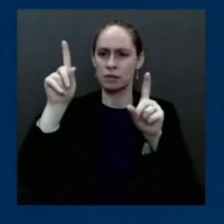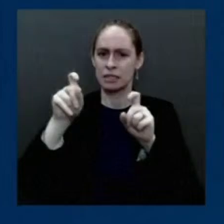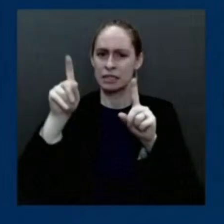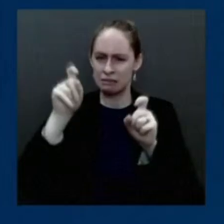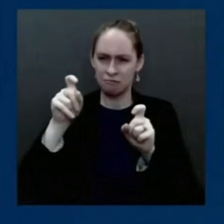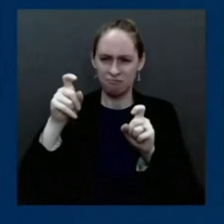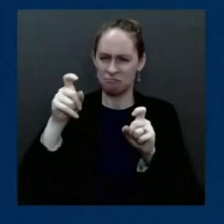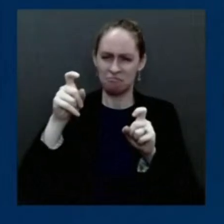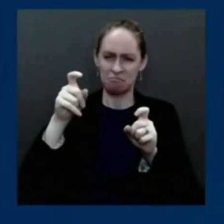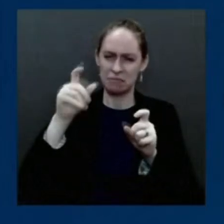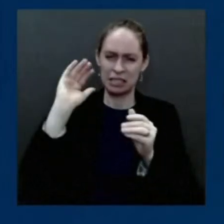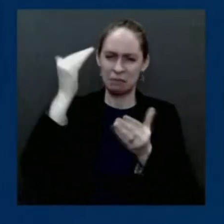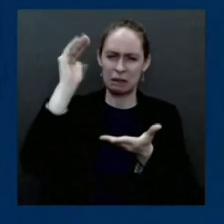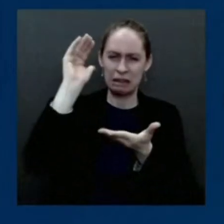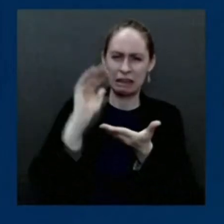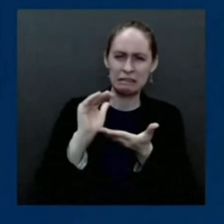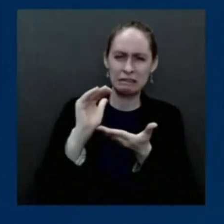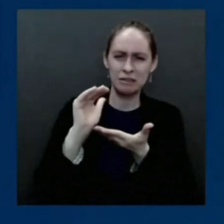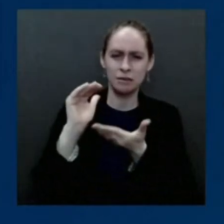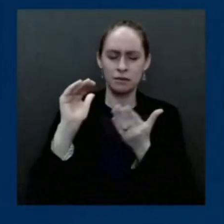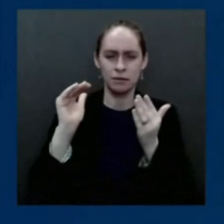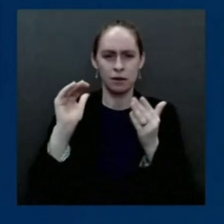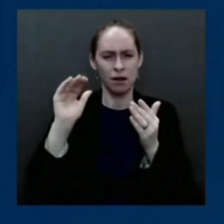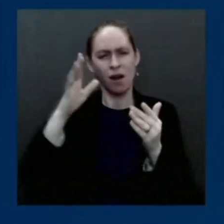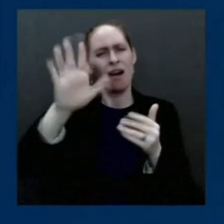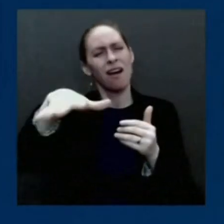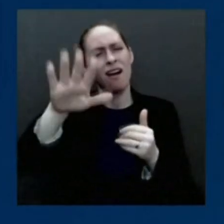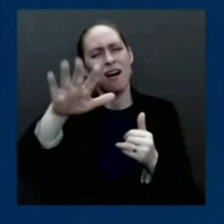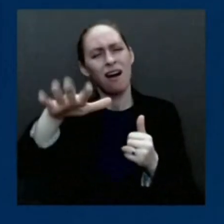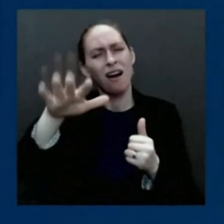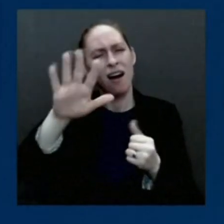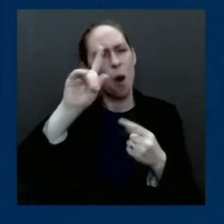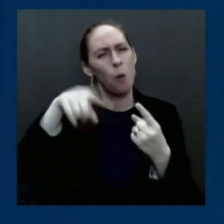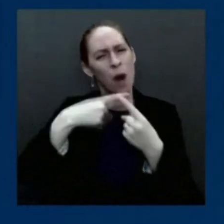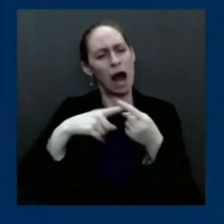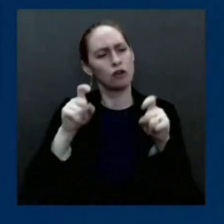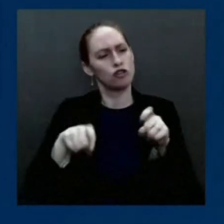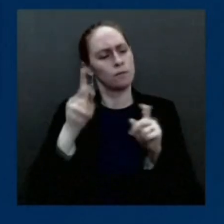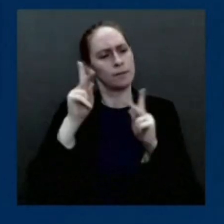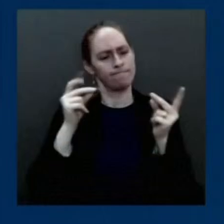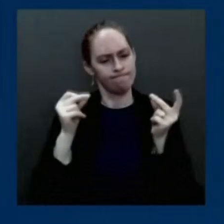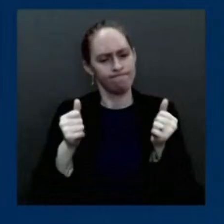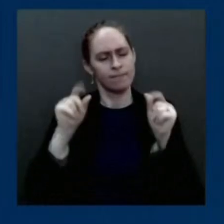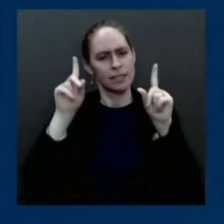CAN ACTUALLY TRUST RAPID TESTS WHEN THEY SHOULD BE USING THEM